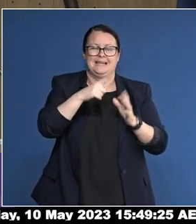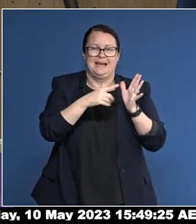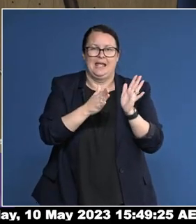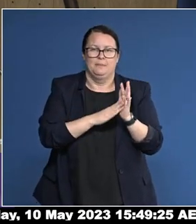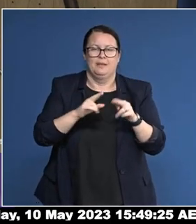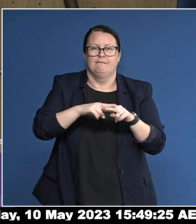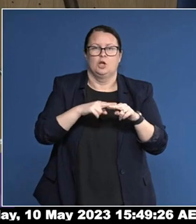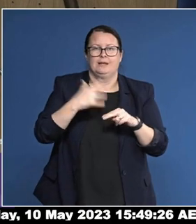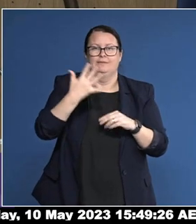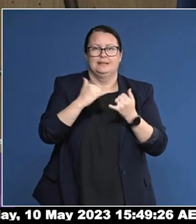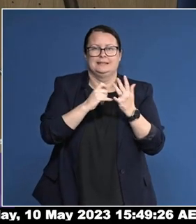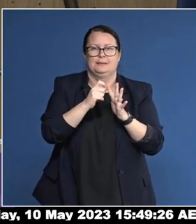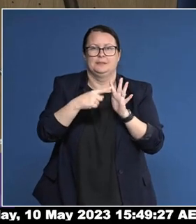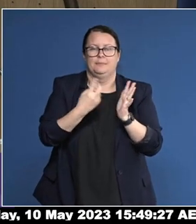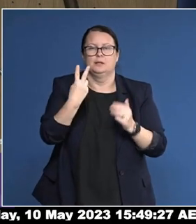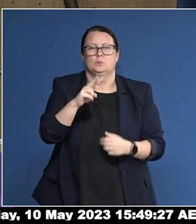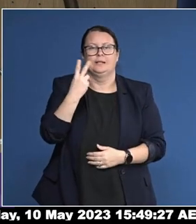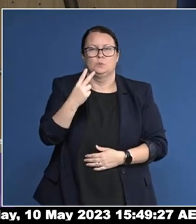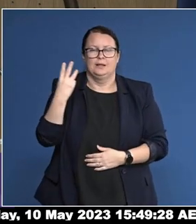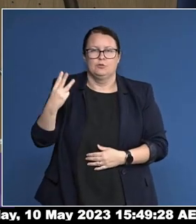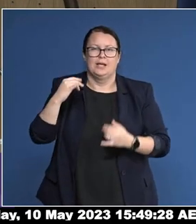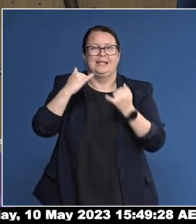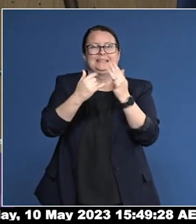2023 in Sydney for the ceremonial closing hearing.